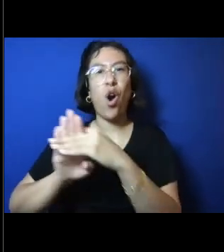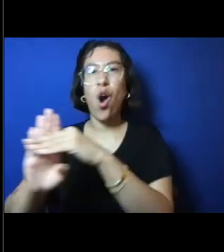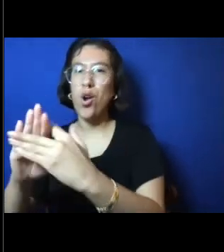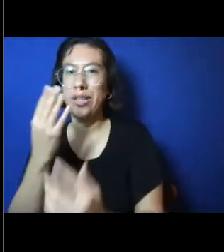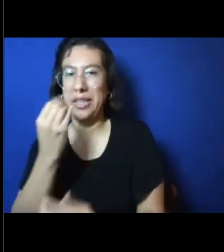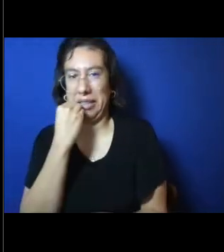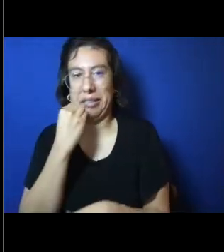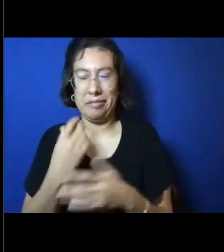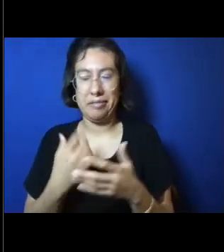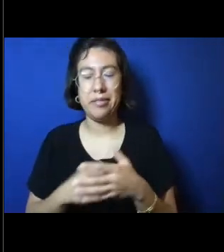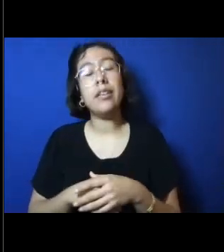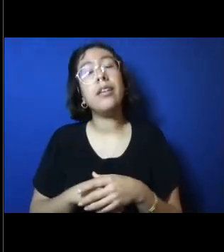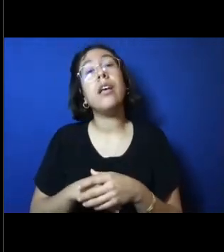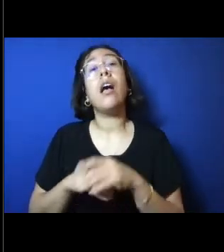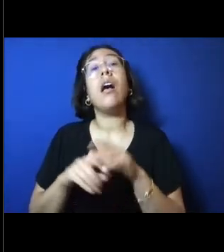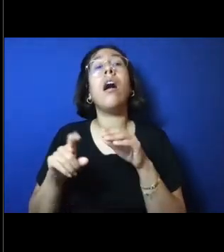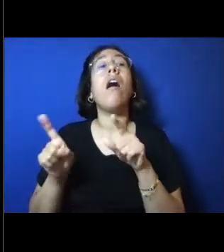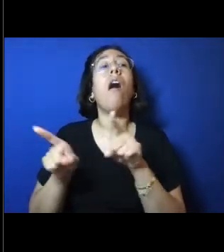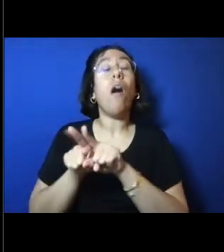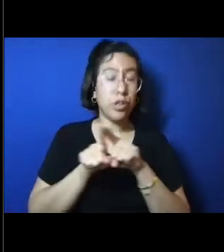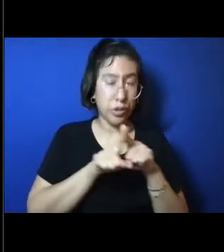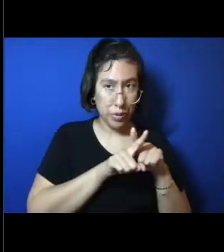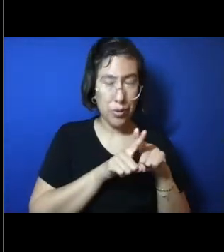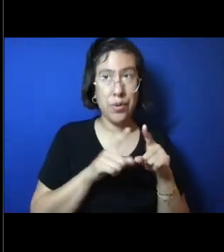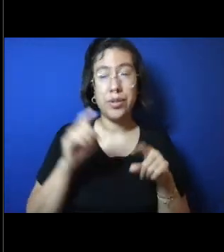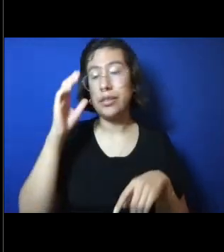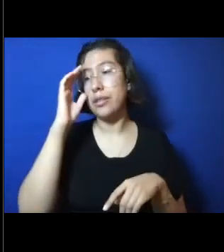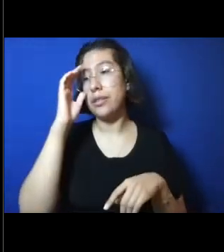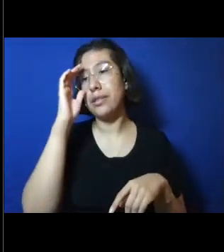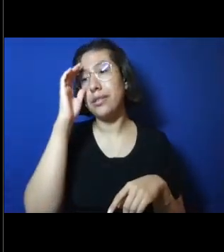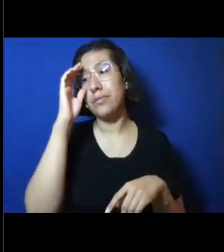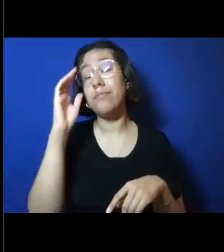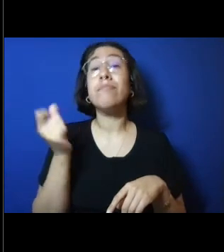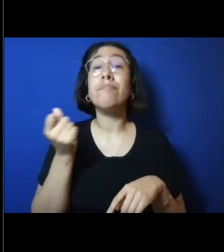There are also occasions where sea lions,